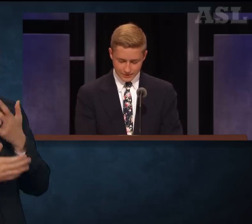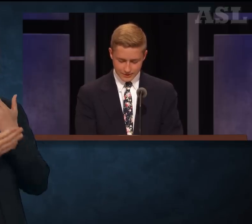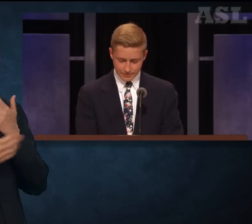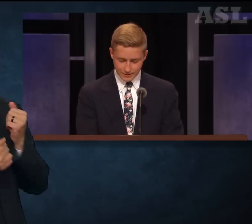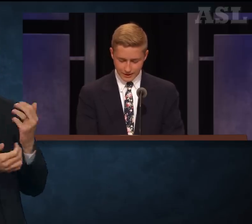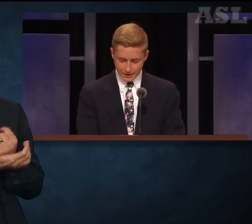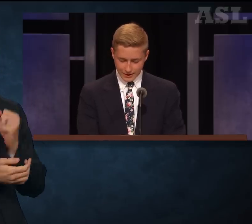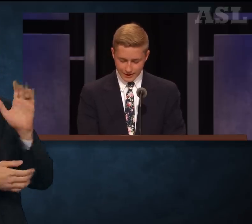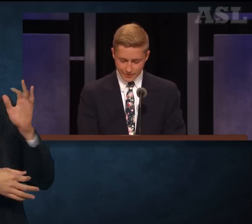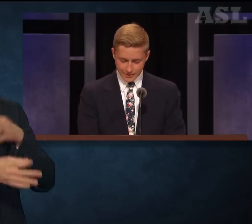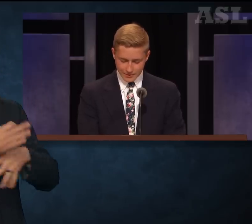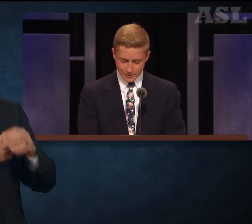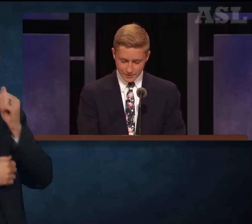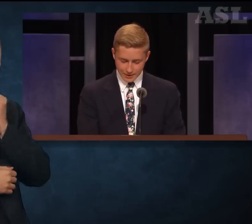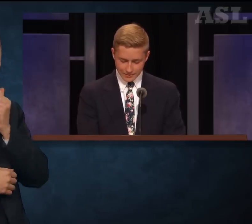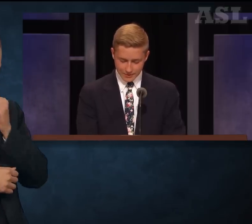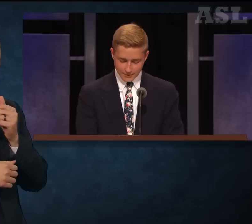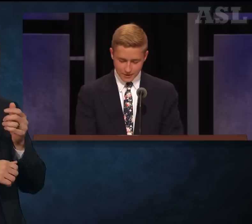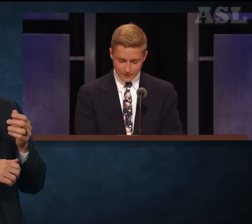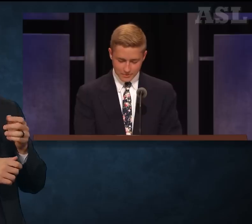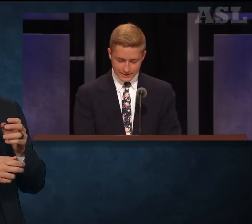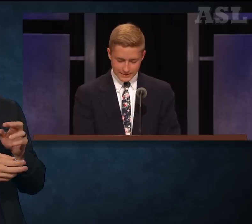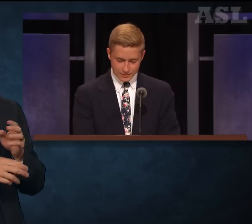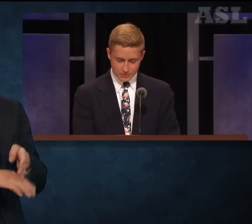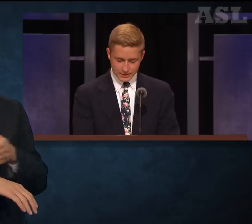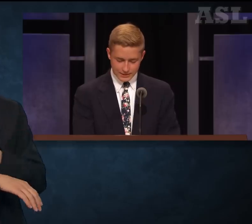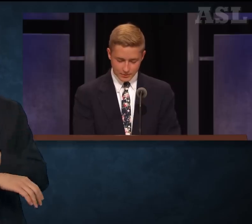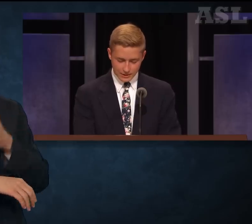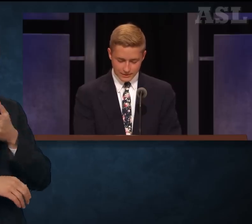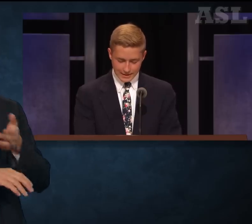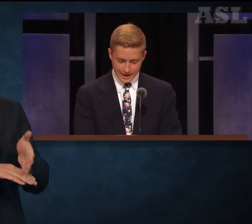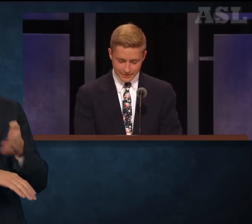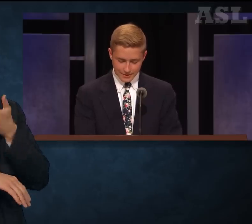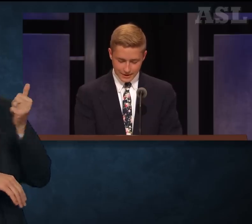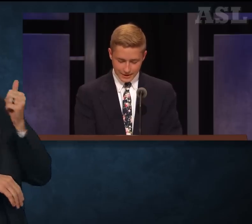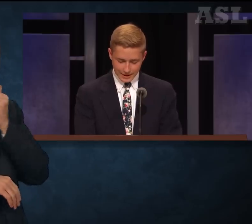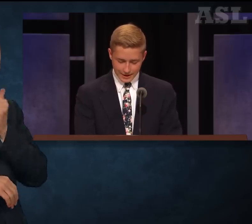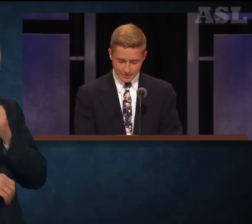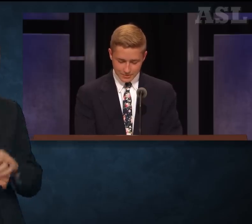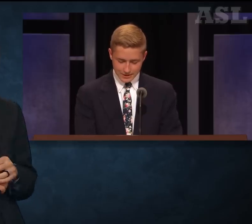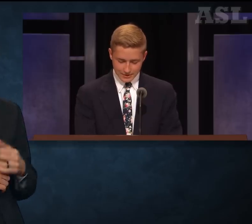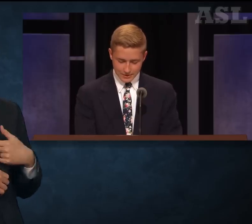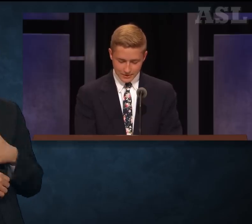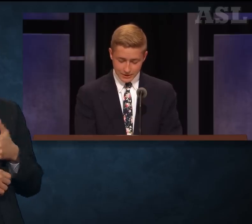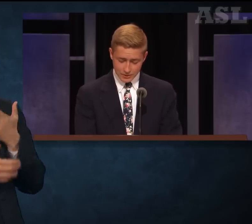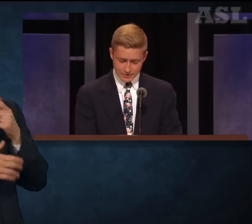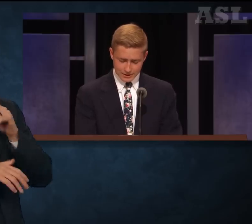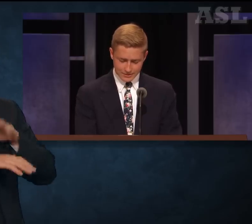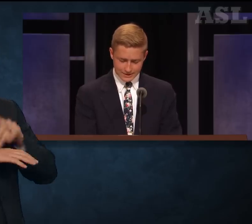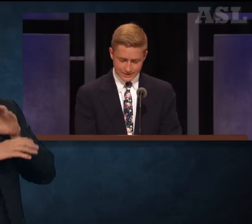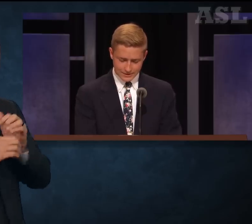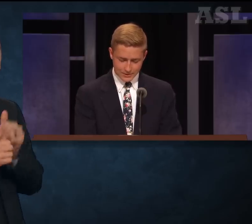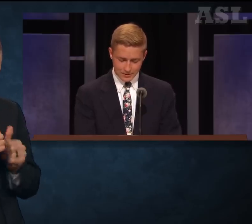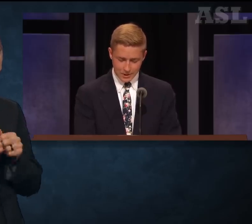THAT WE CAN USE THIS ATONEMENT TO BETTER OURSELVES EACH DAY.